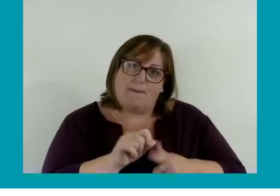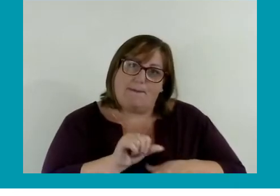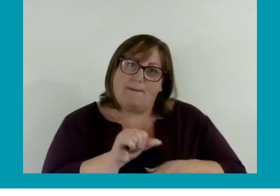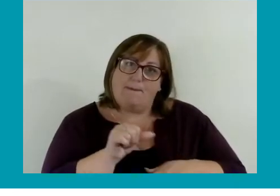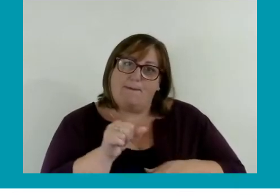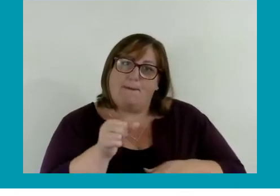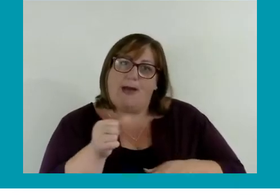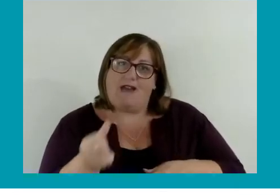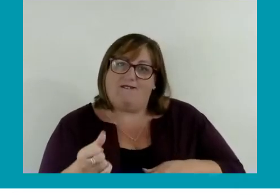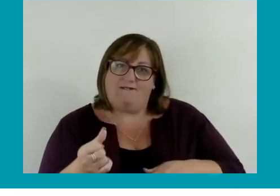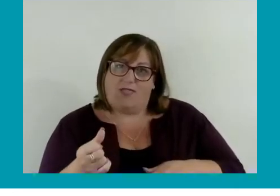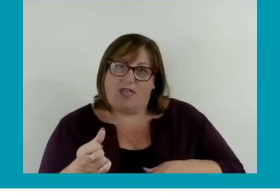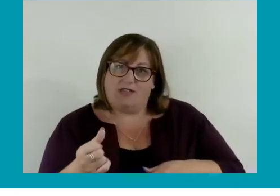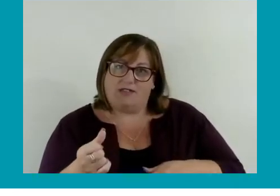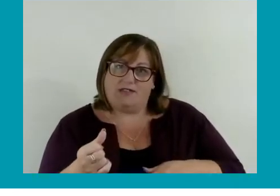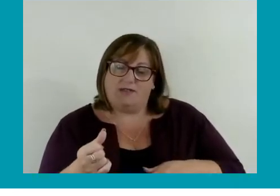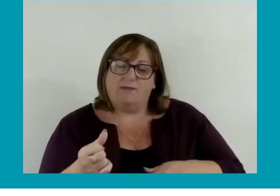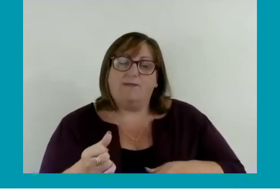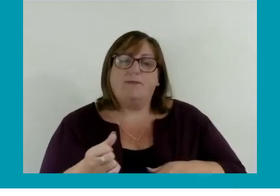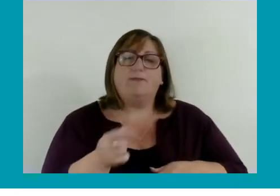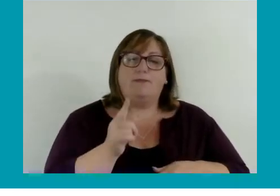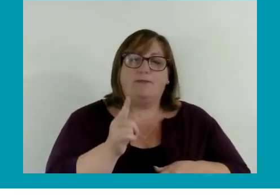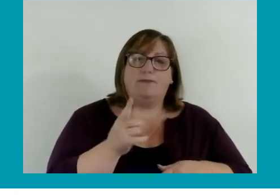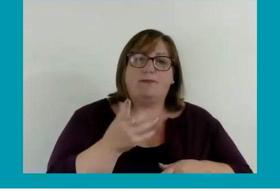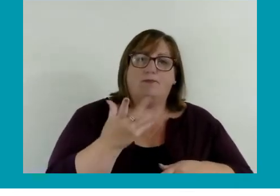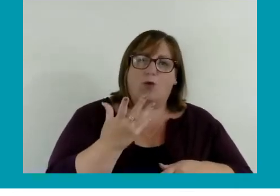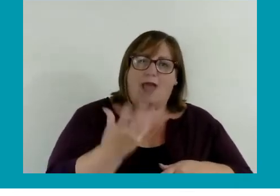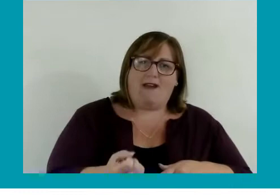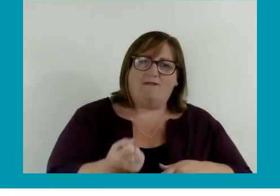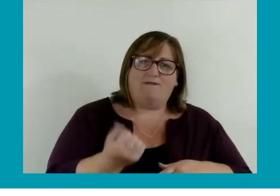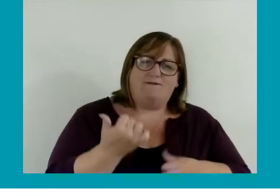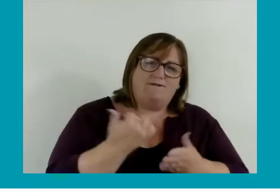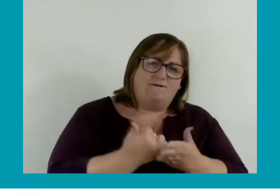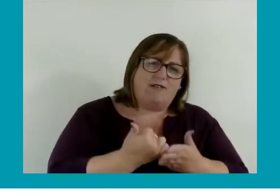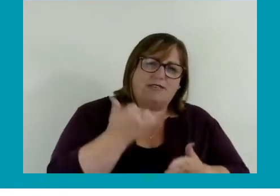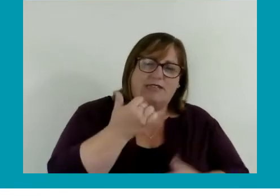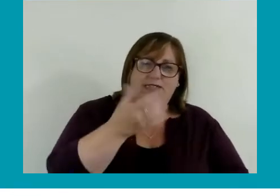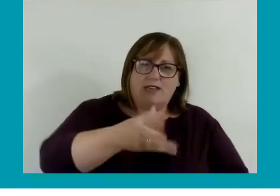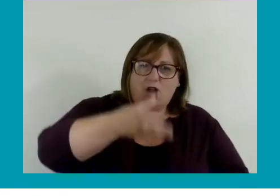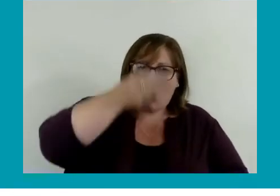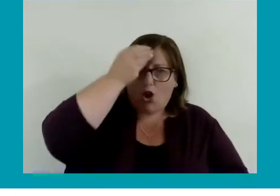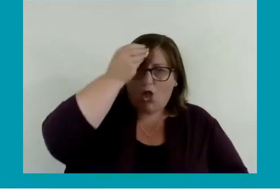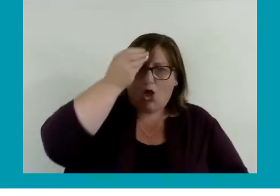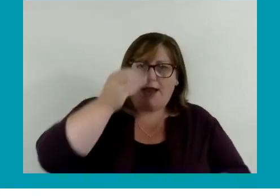have a we have a fantastic learning team and they have uh created loads of content that's available